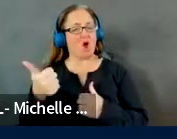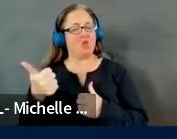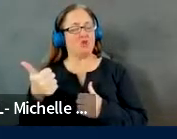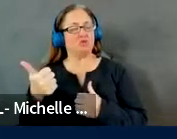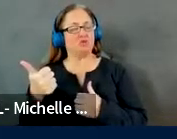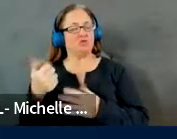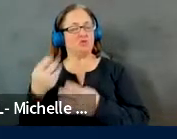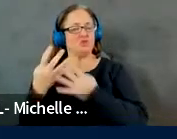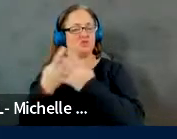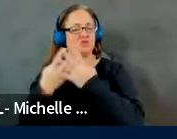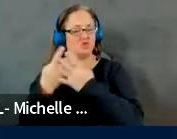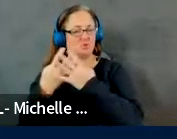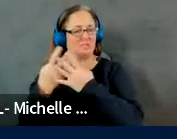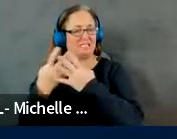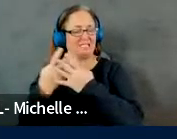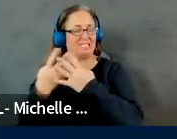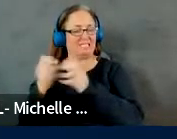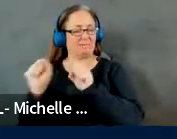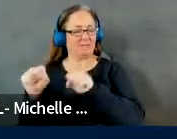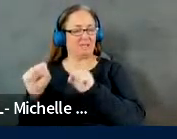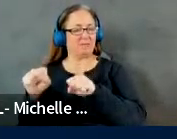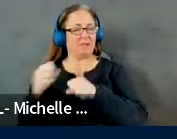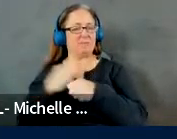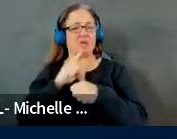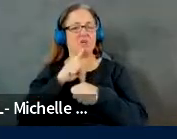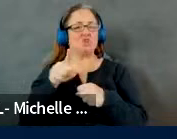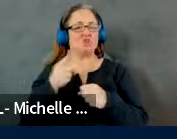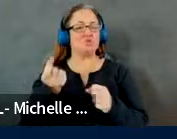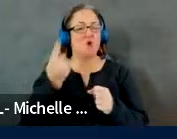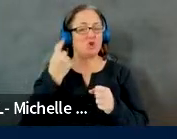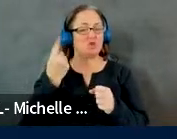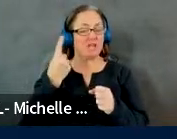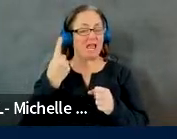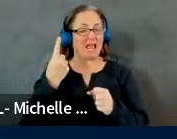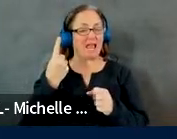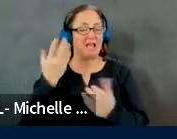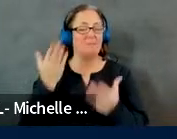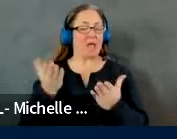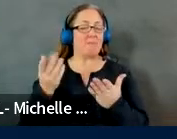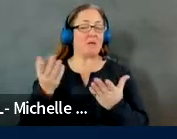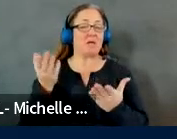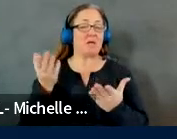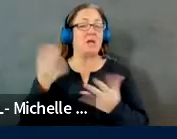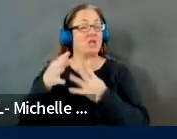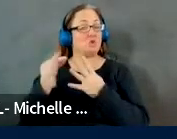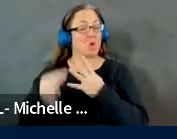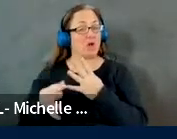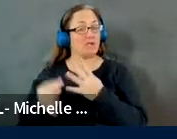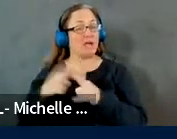measures and make sure that you understand what those might be and plan the time that